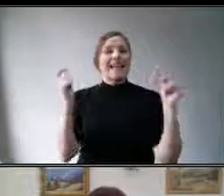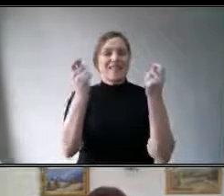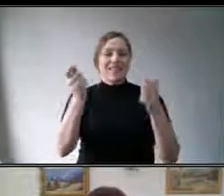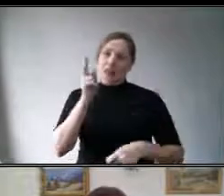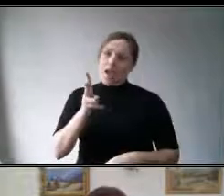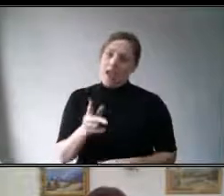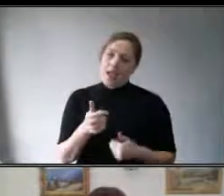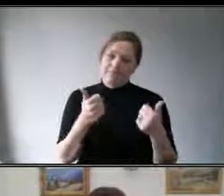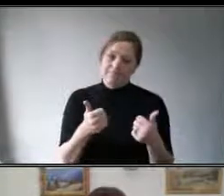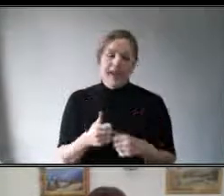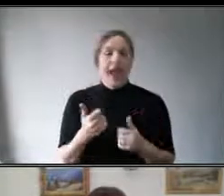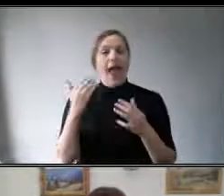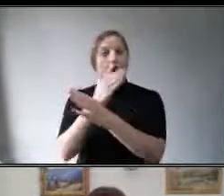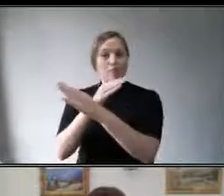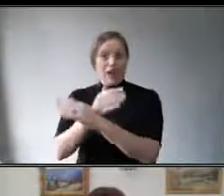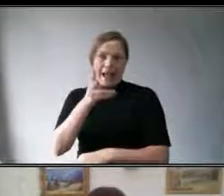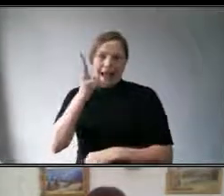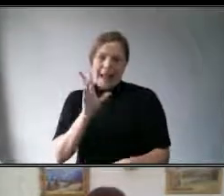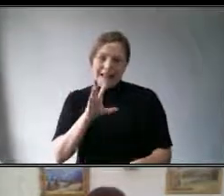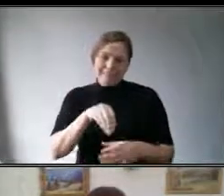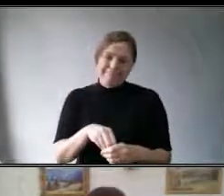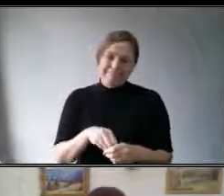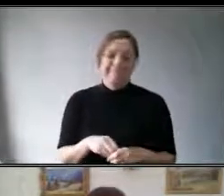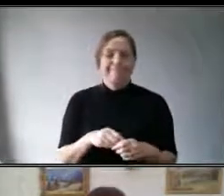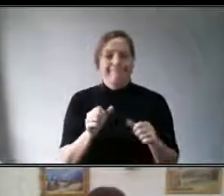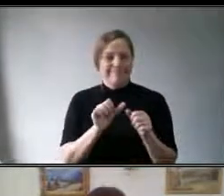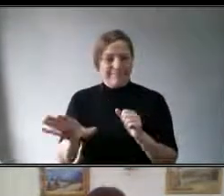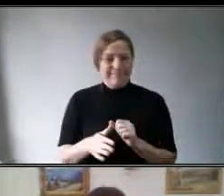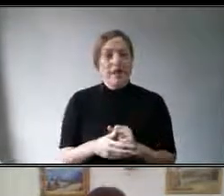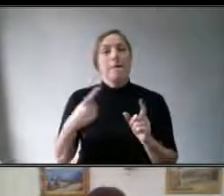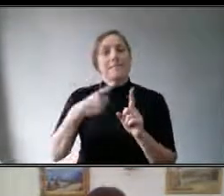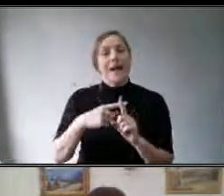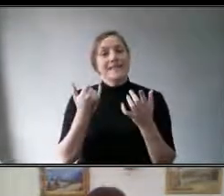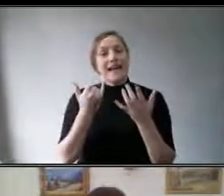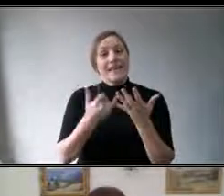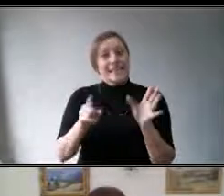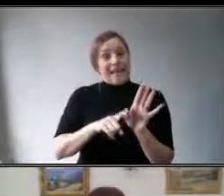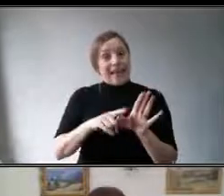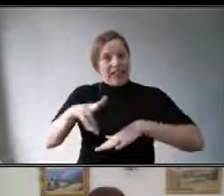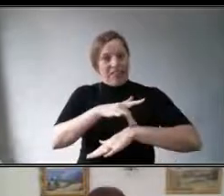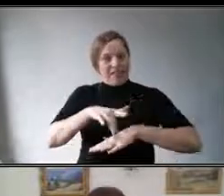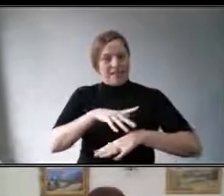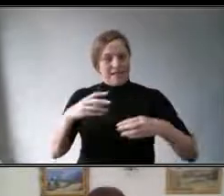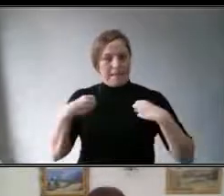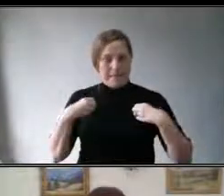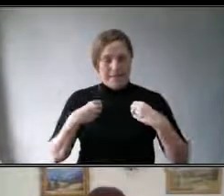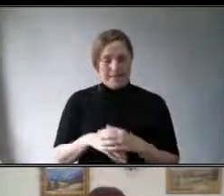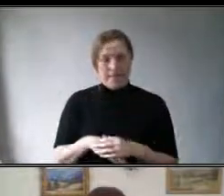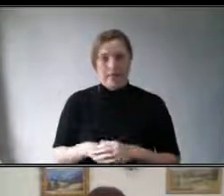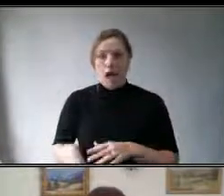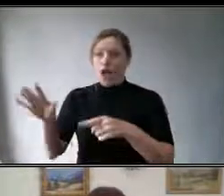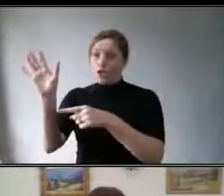and sydney theatre company now on the screen side of things we've got animal logic fremantle media